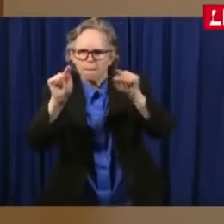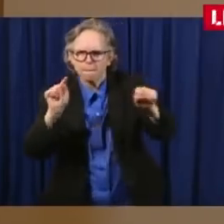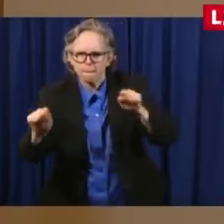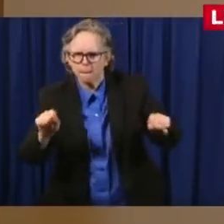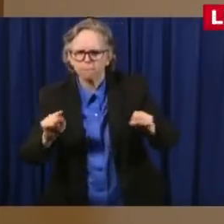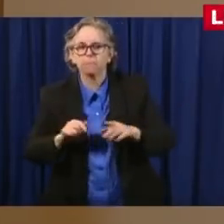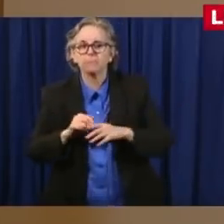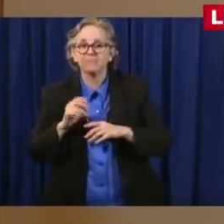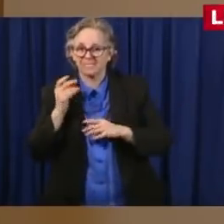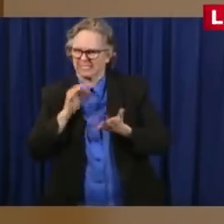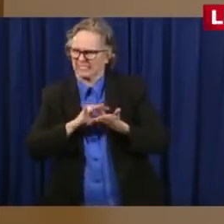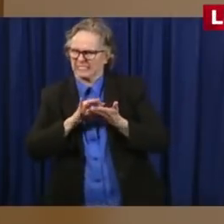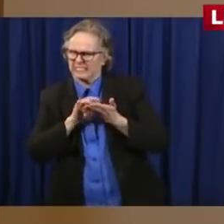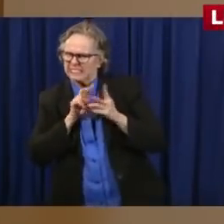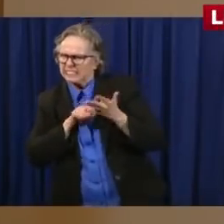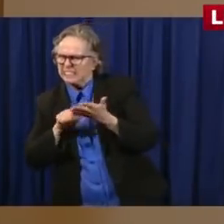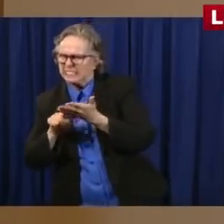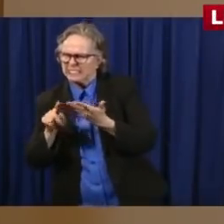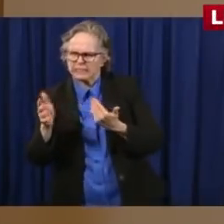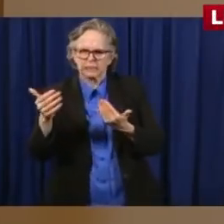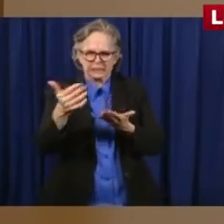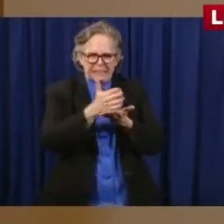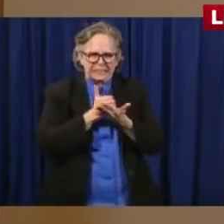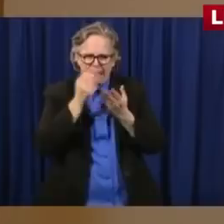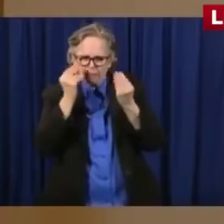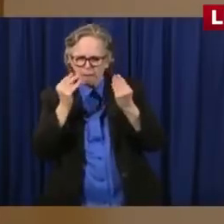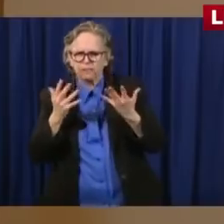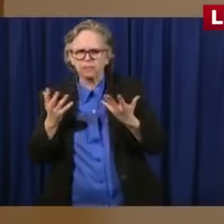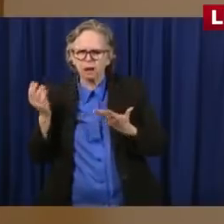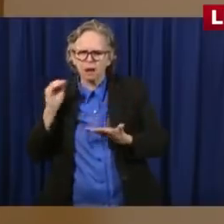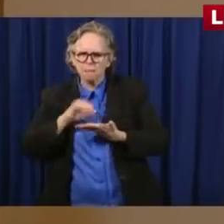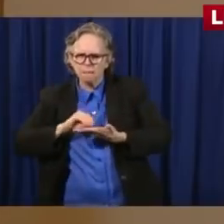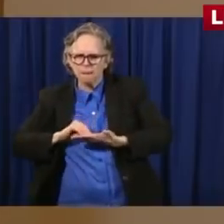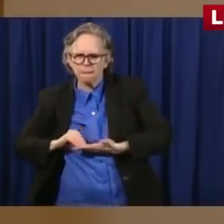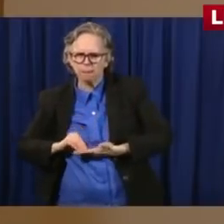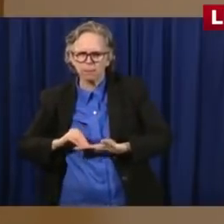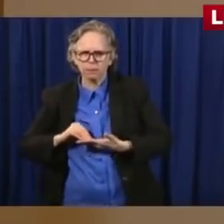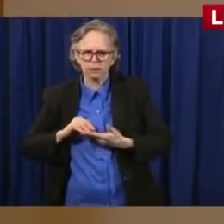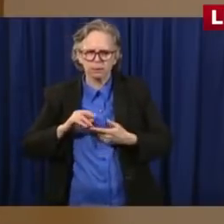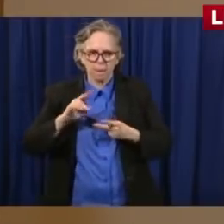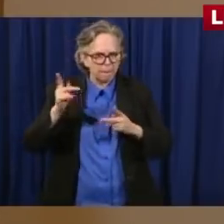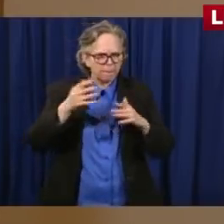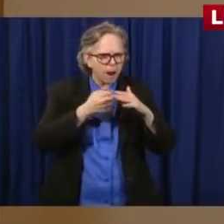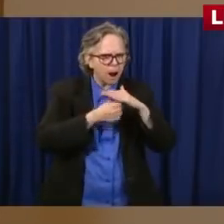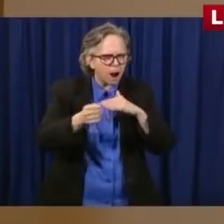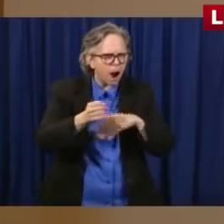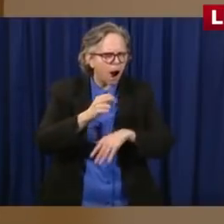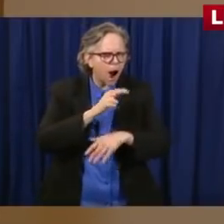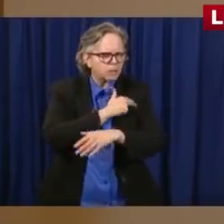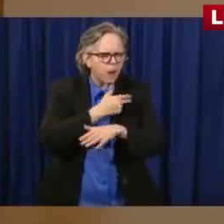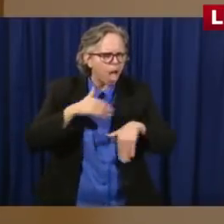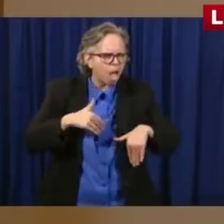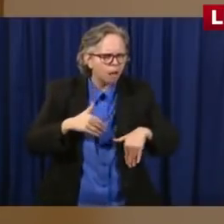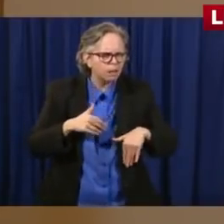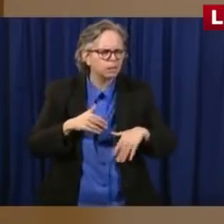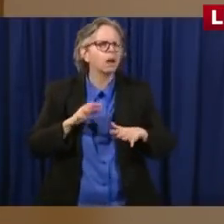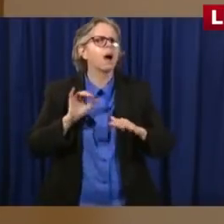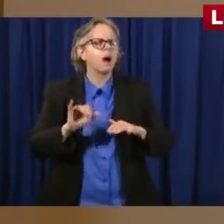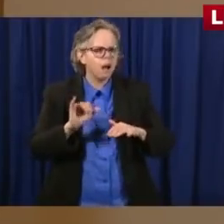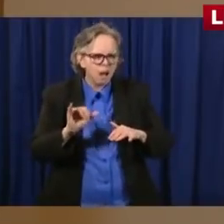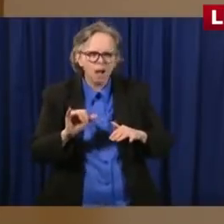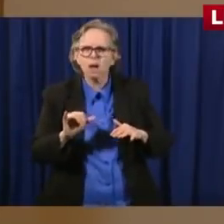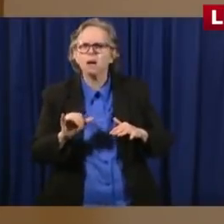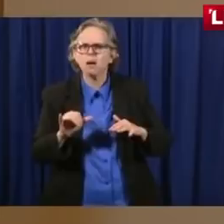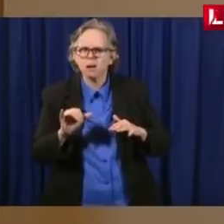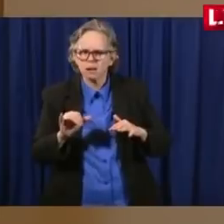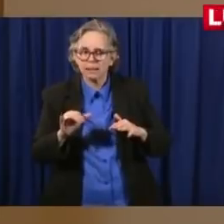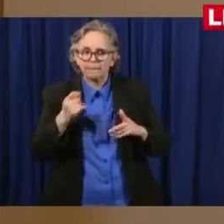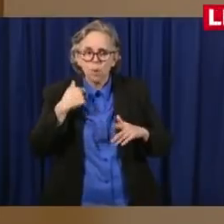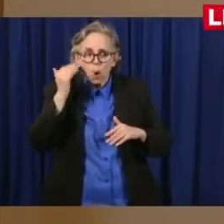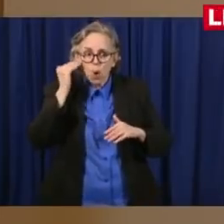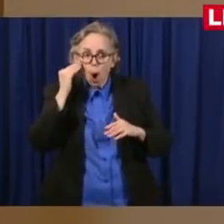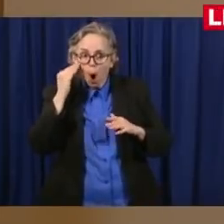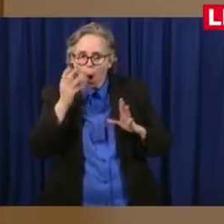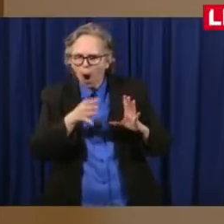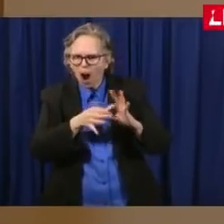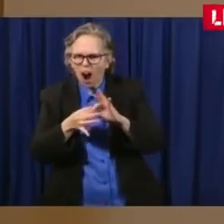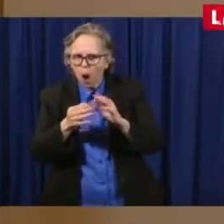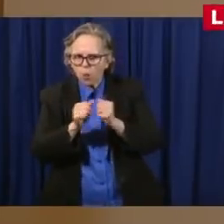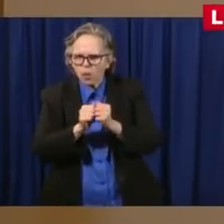THERE IS DATA THAT LIVES WITHIN THE PEOPLE WHO HAVE NOT -- HOSPITALS THAT WERE COLLECTING AN ODS.